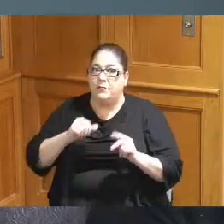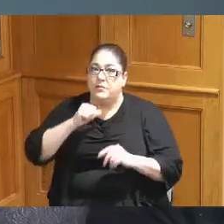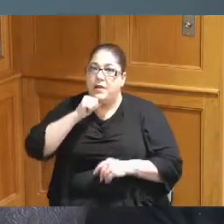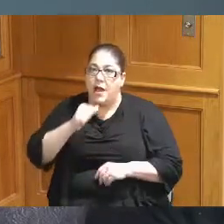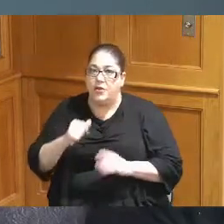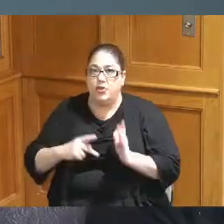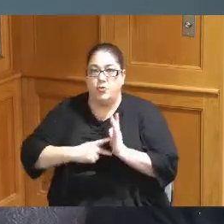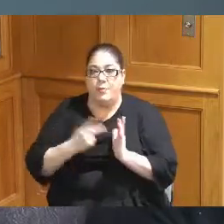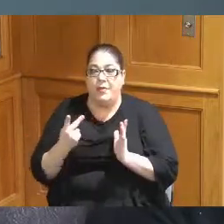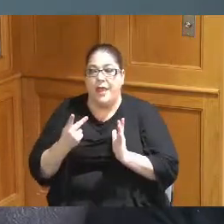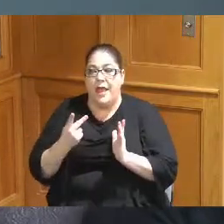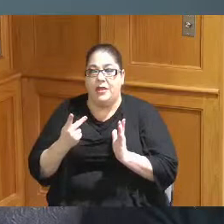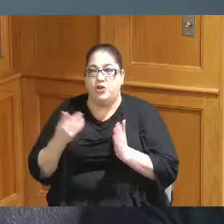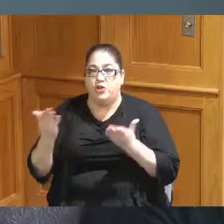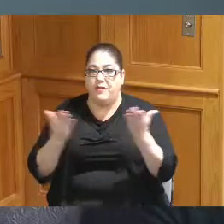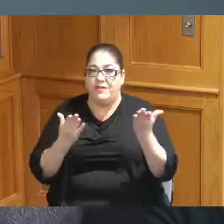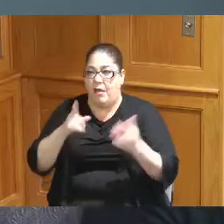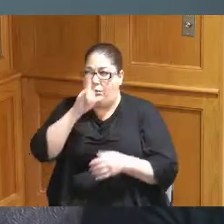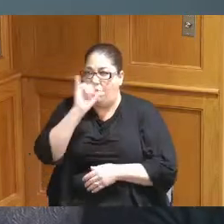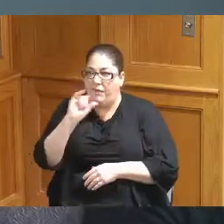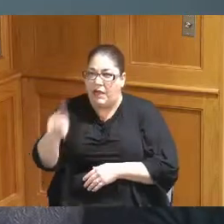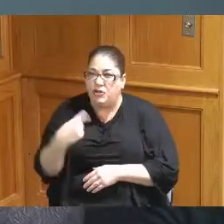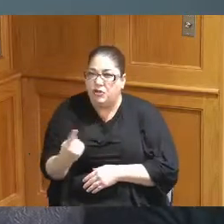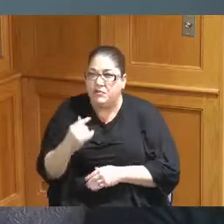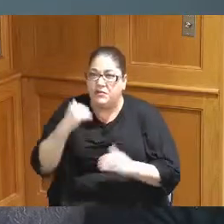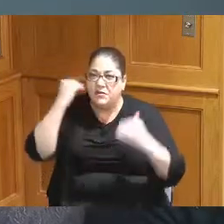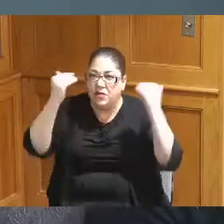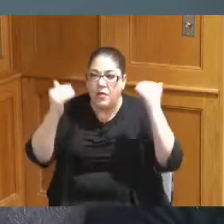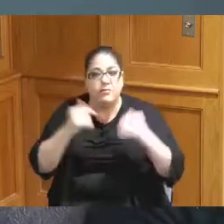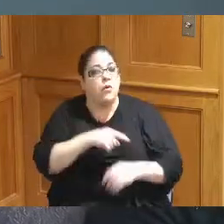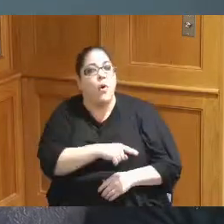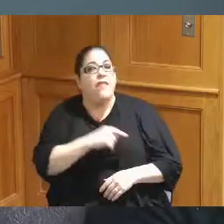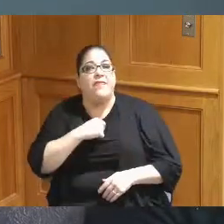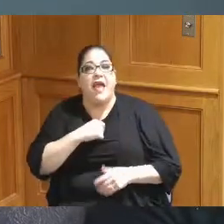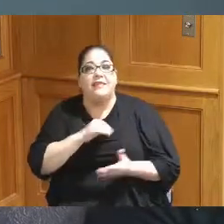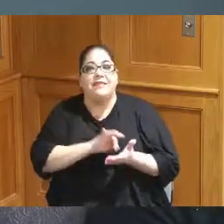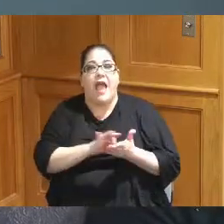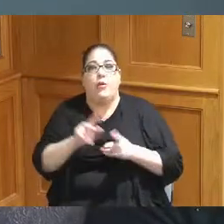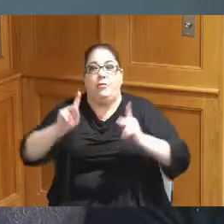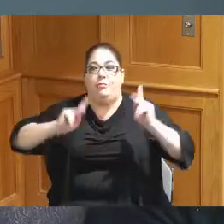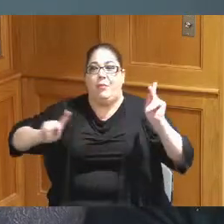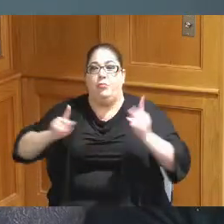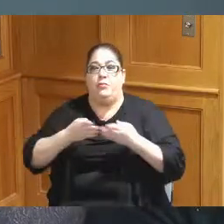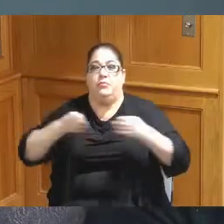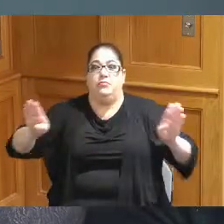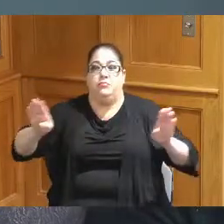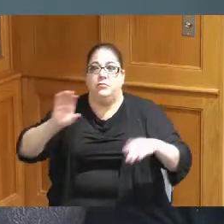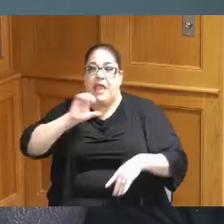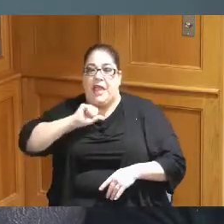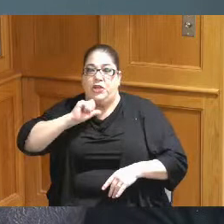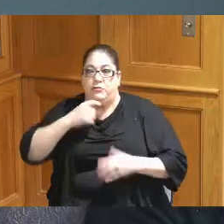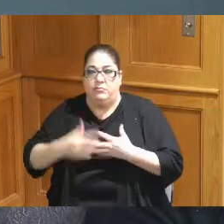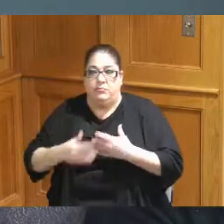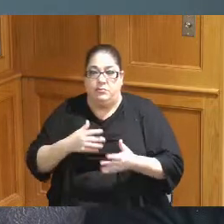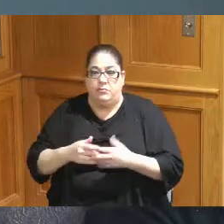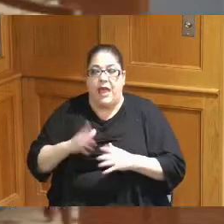just adults this is just counting people as people regardless of what age they are I can give you